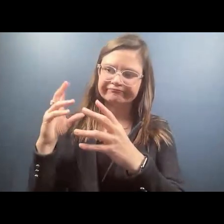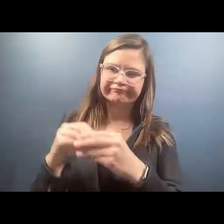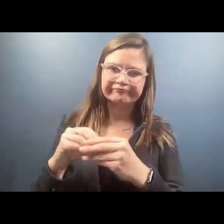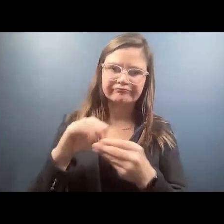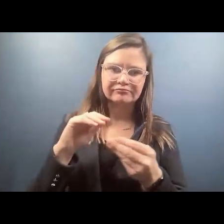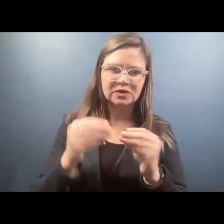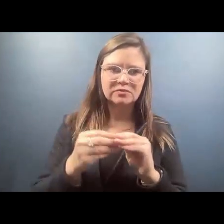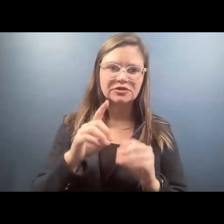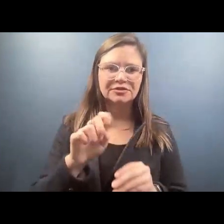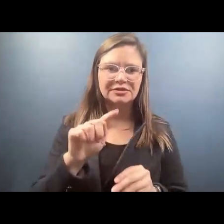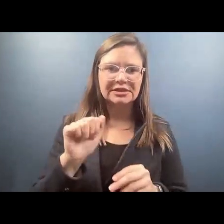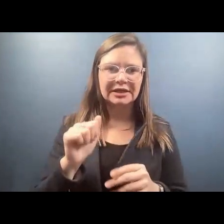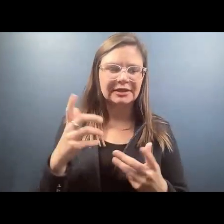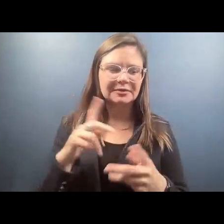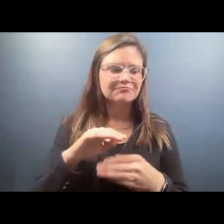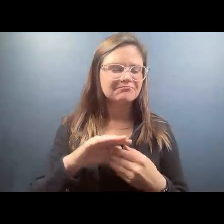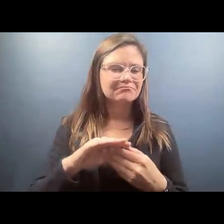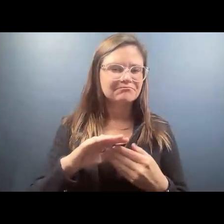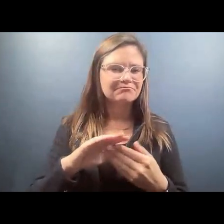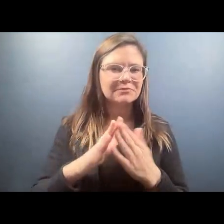is obviously the work that we've been doing.